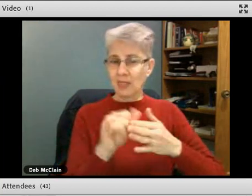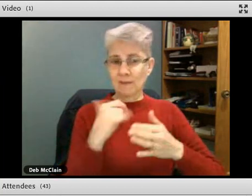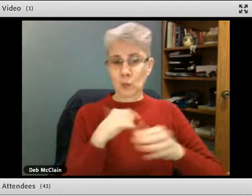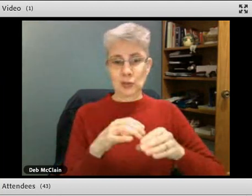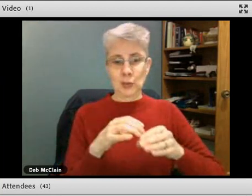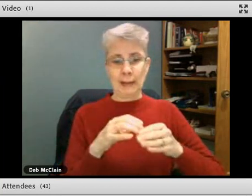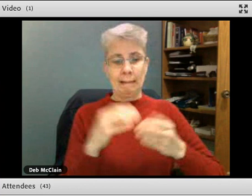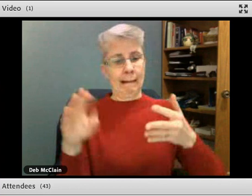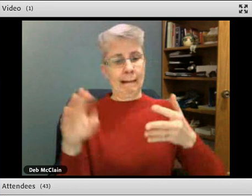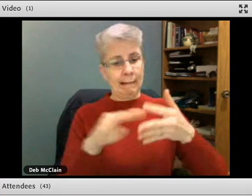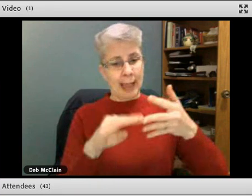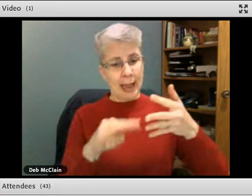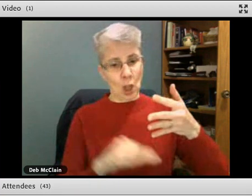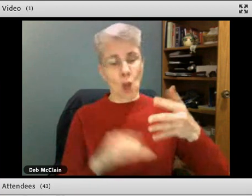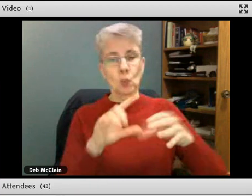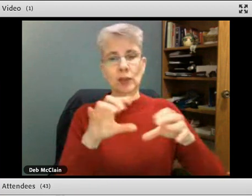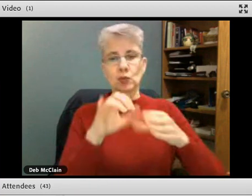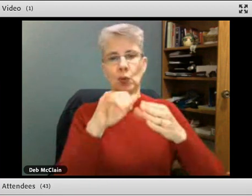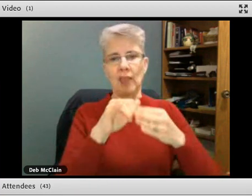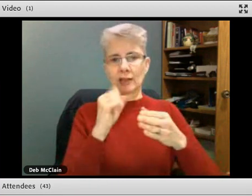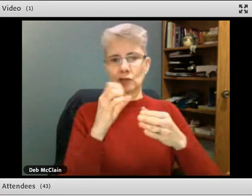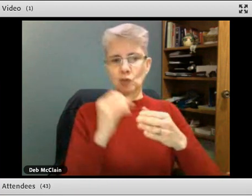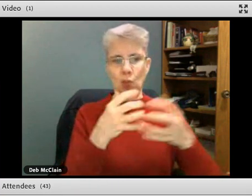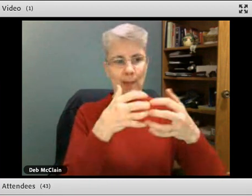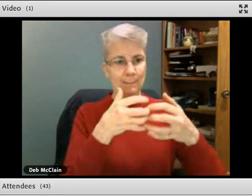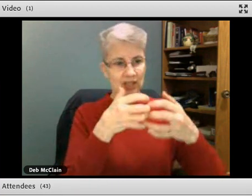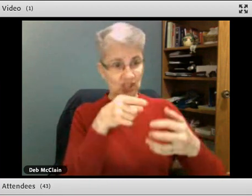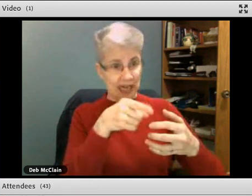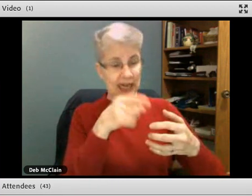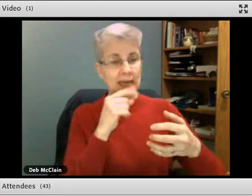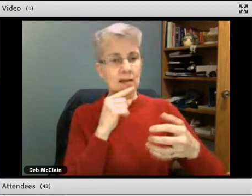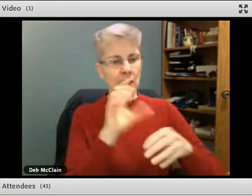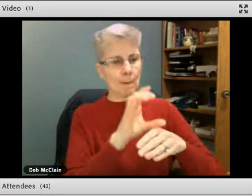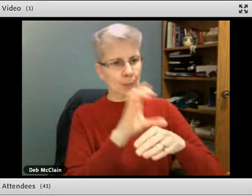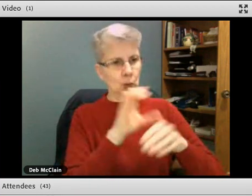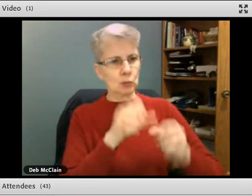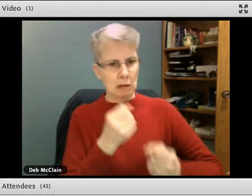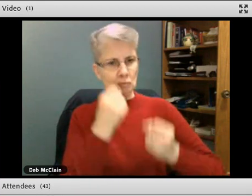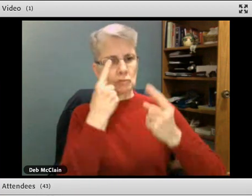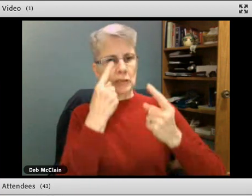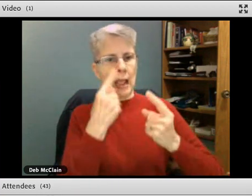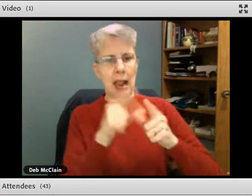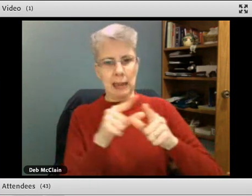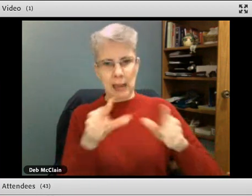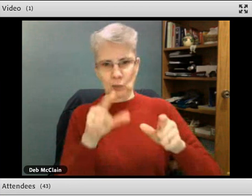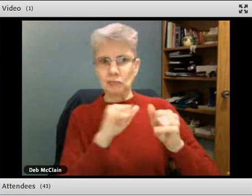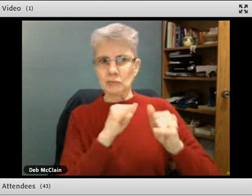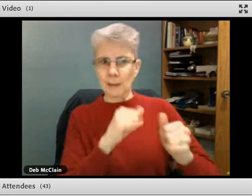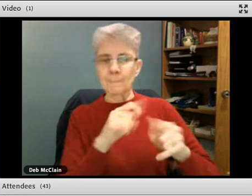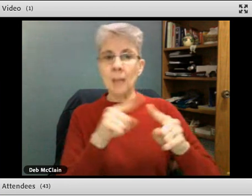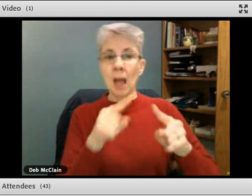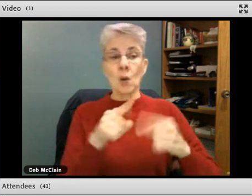we're doing it so that machines or computers can understand it. But when MARC was created,